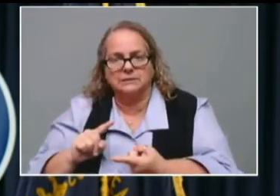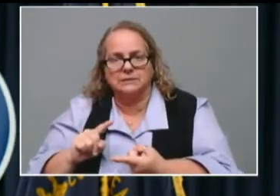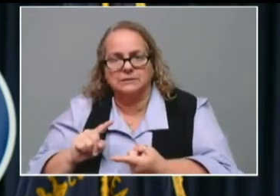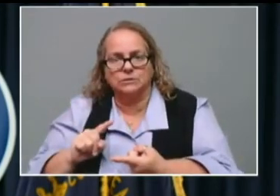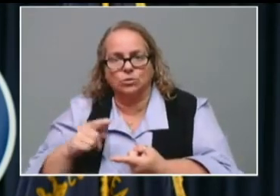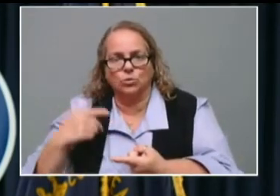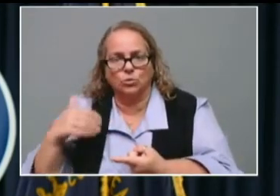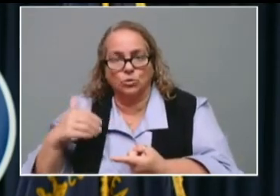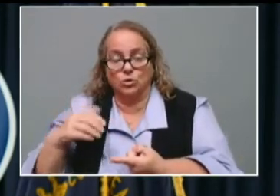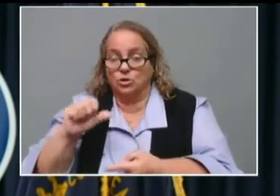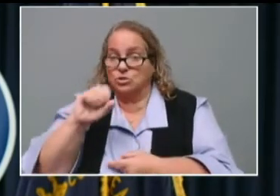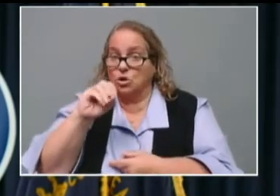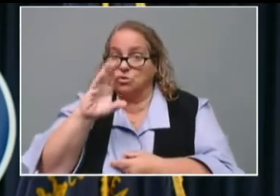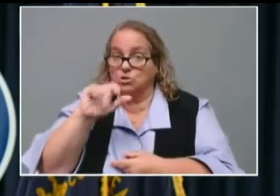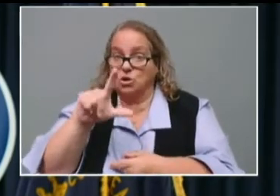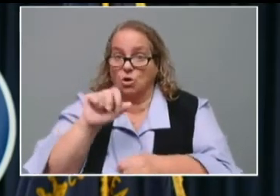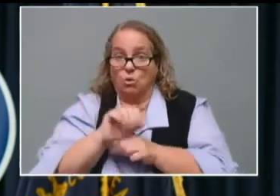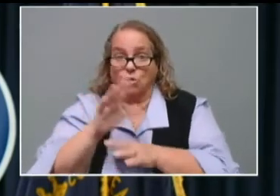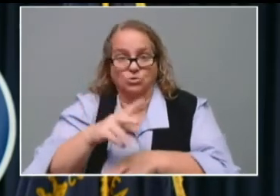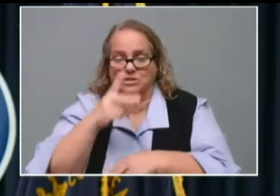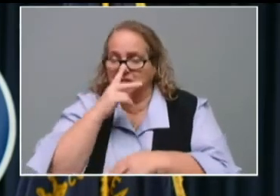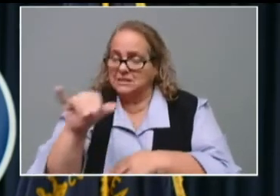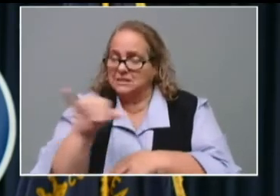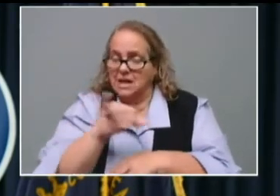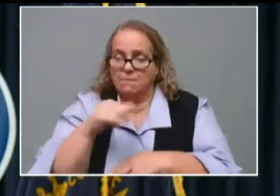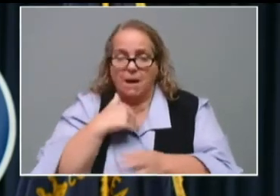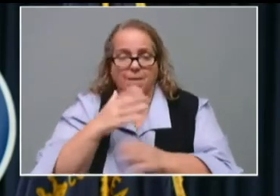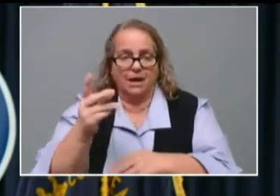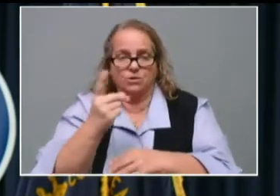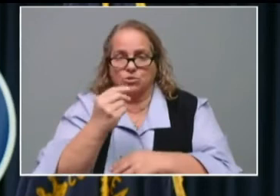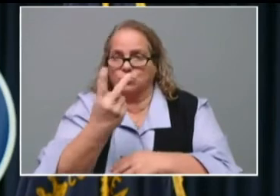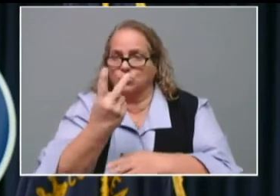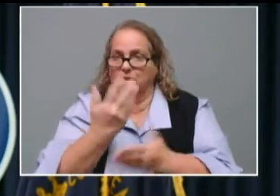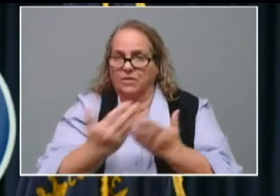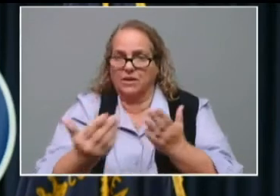I plan on doing two things. Number one, we've got to raise their pay number two,